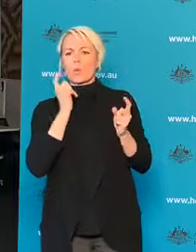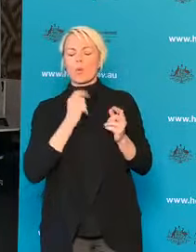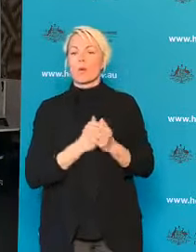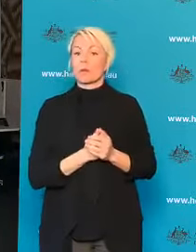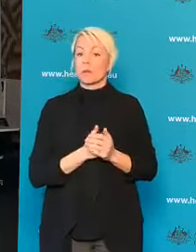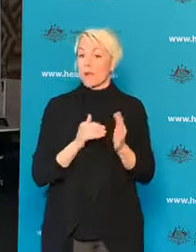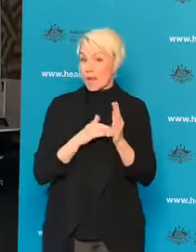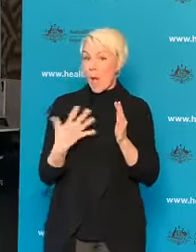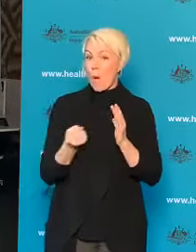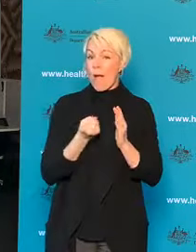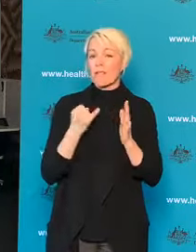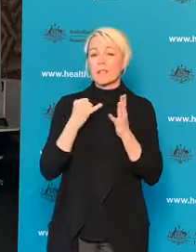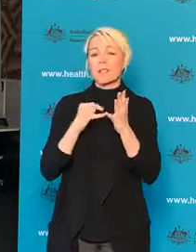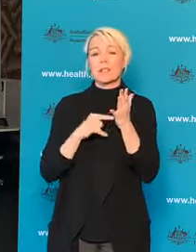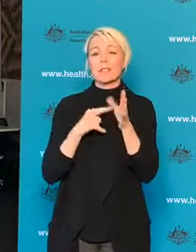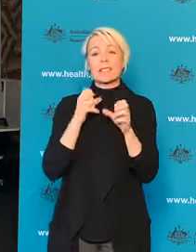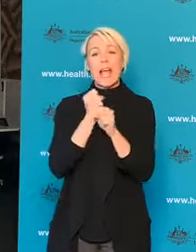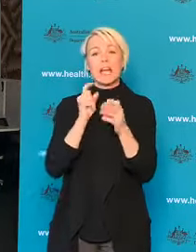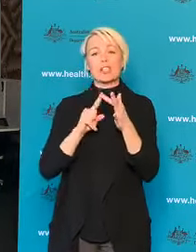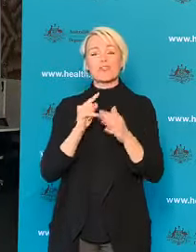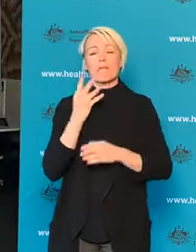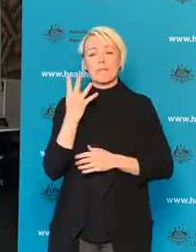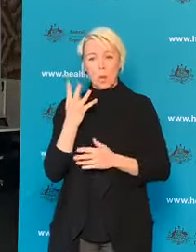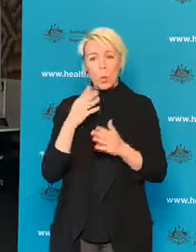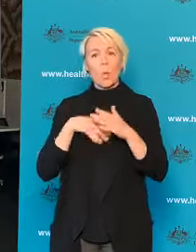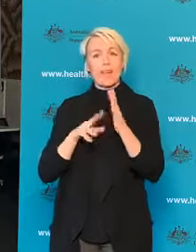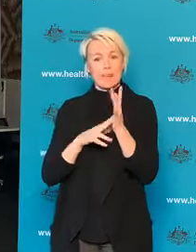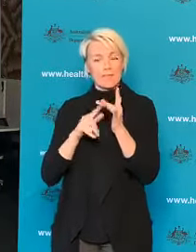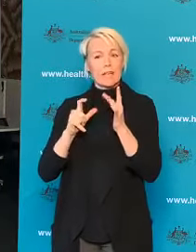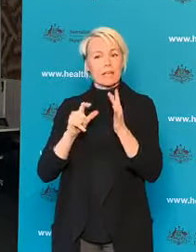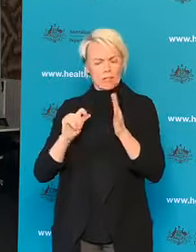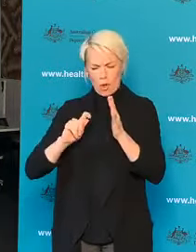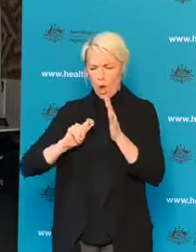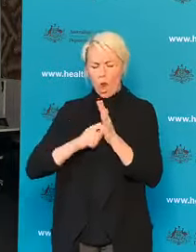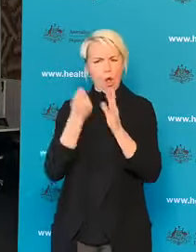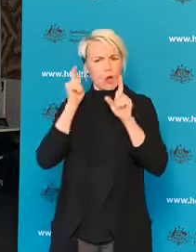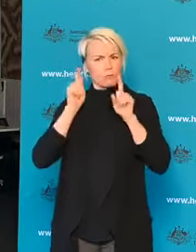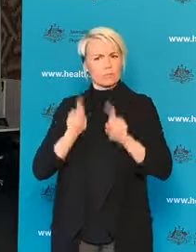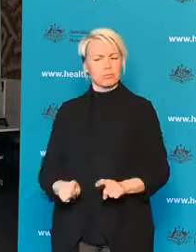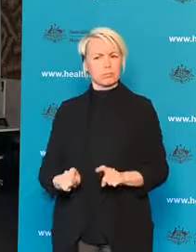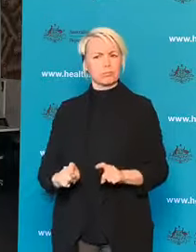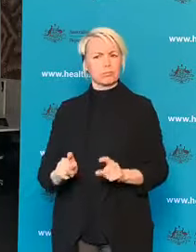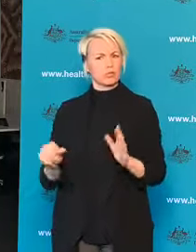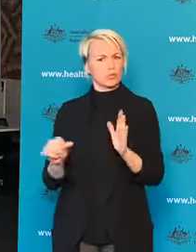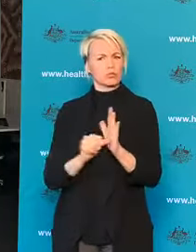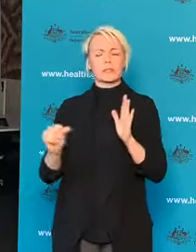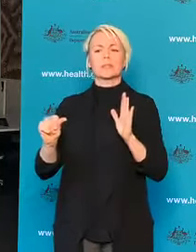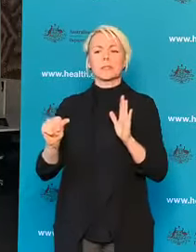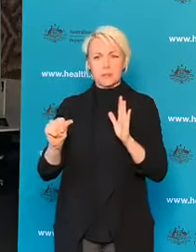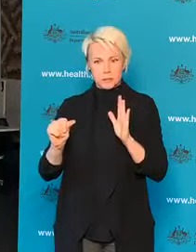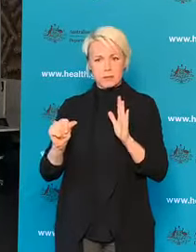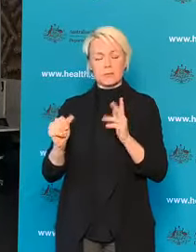restrictions which underscores just how serious things are in Victoria and obviously the Premiers of other states